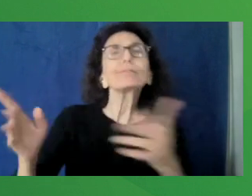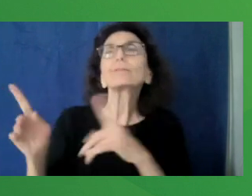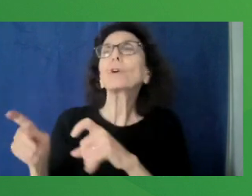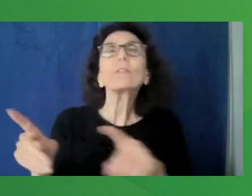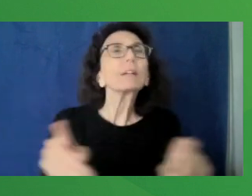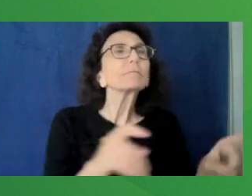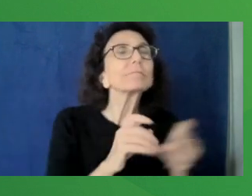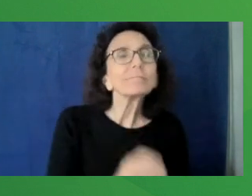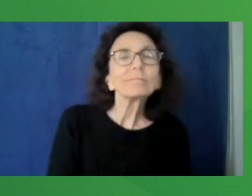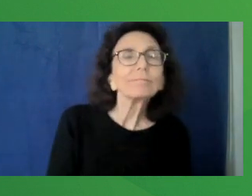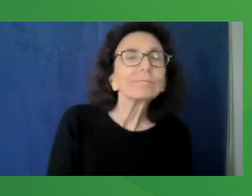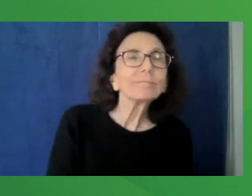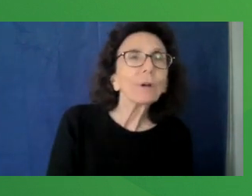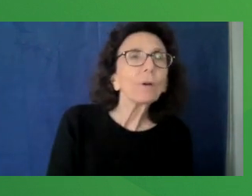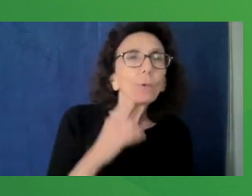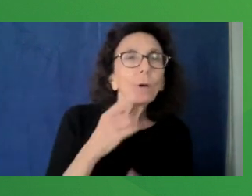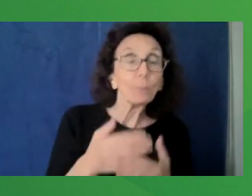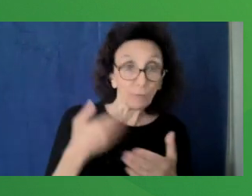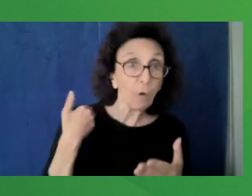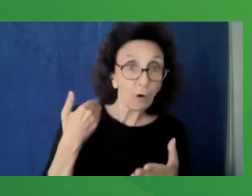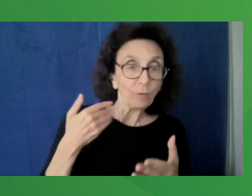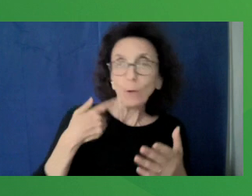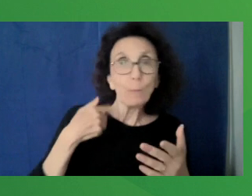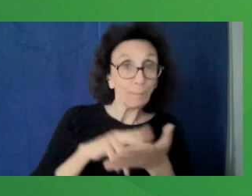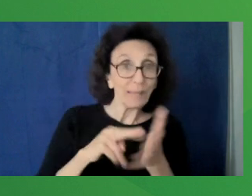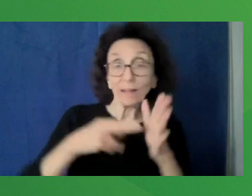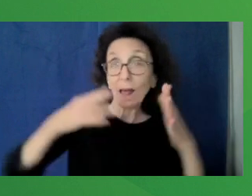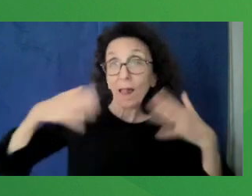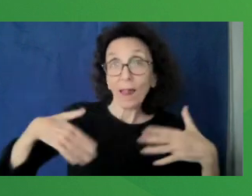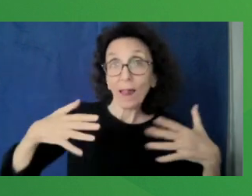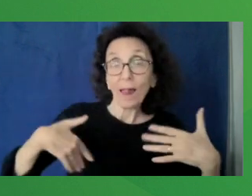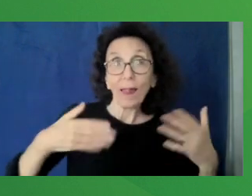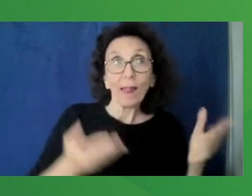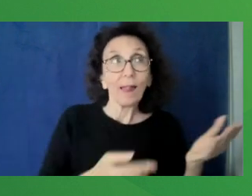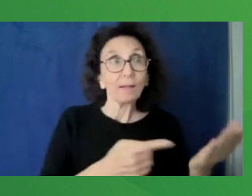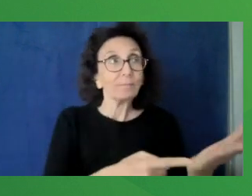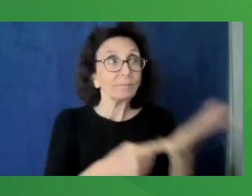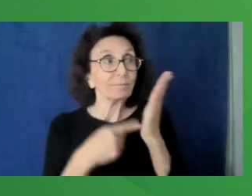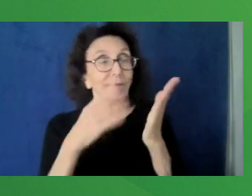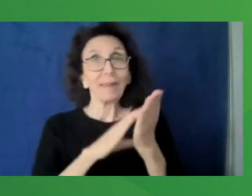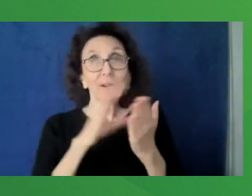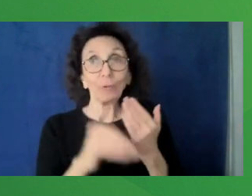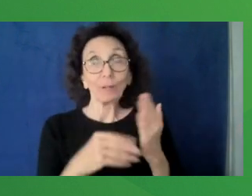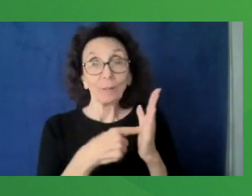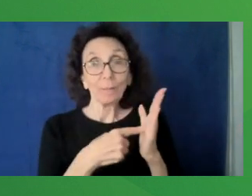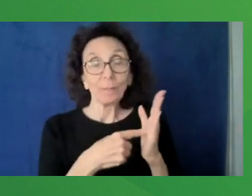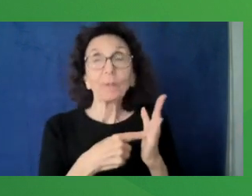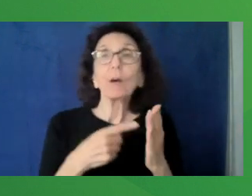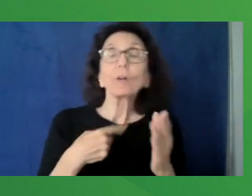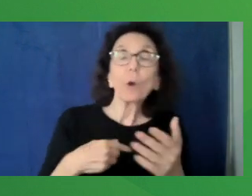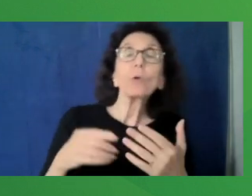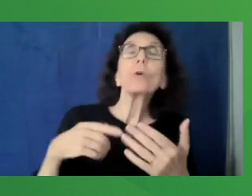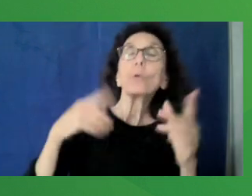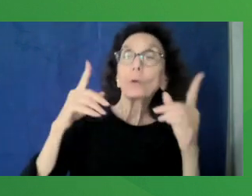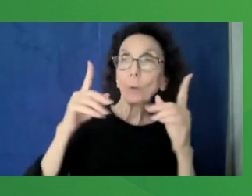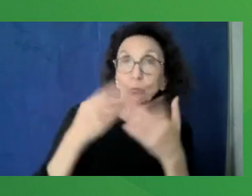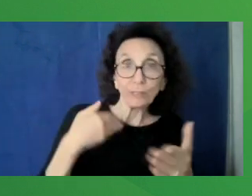they started being exposed to the curriculum. About midway through, we did focus groups in